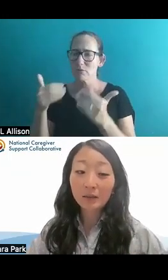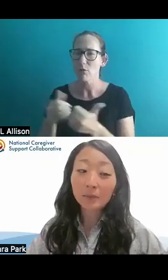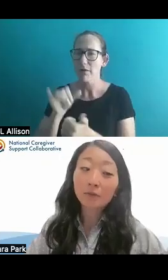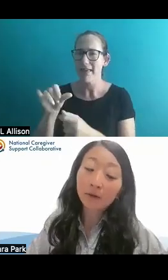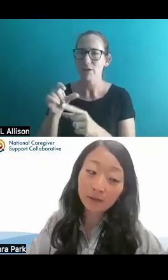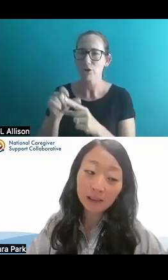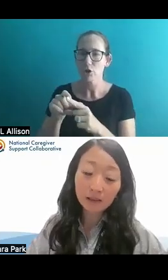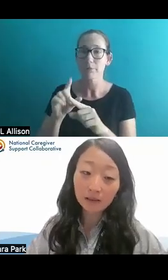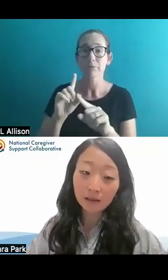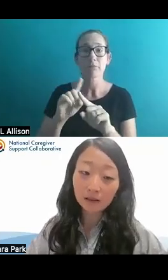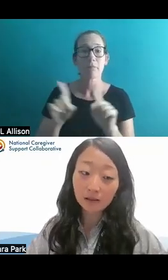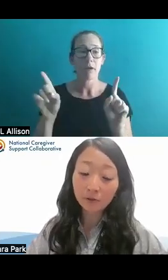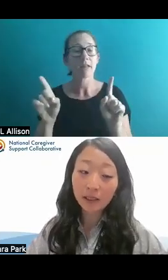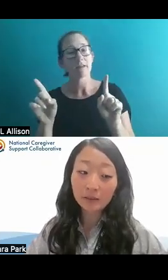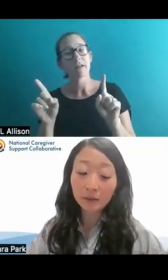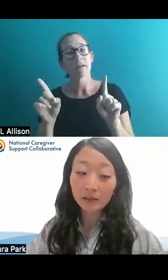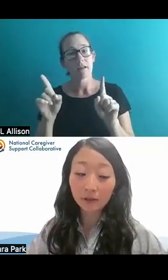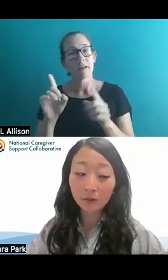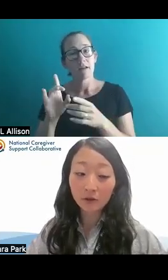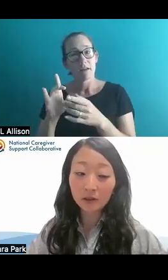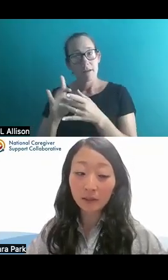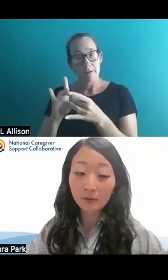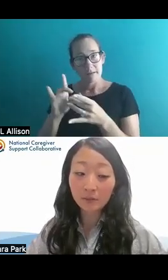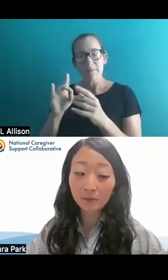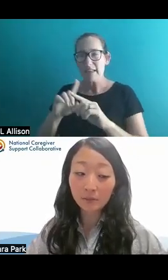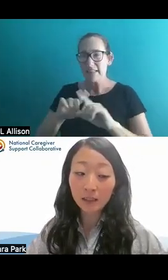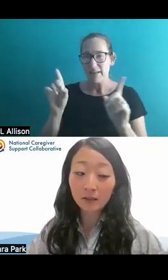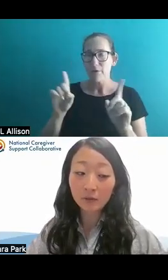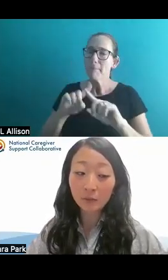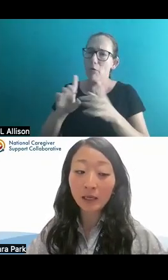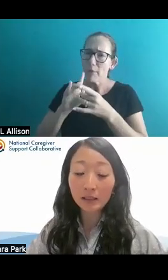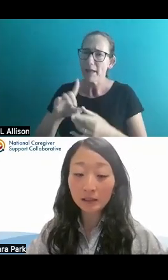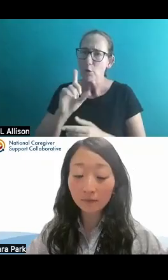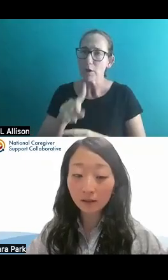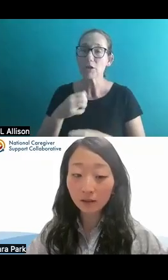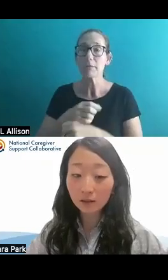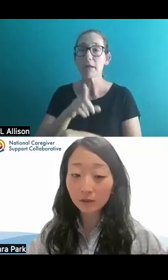But referencing a related but different question about making sure that we identify the caregivers